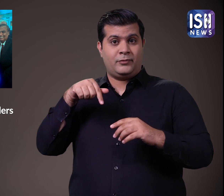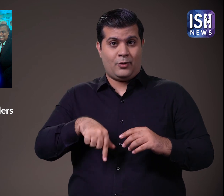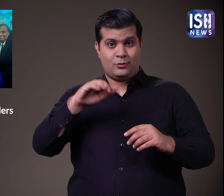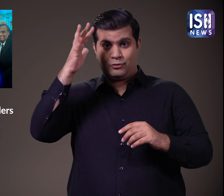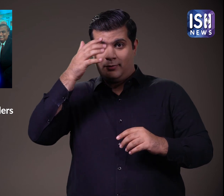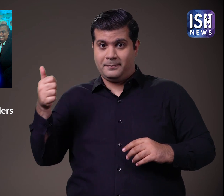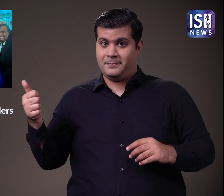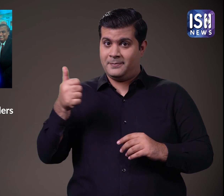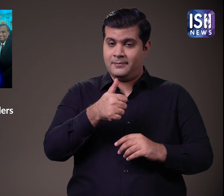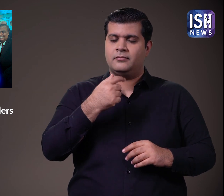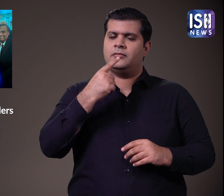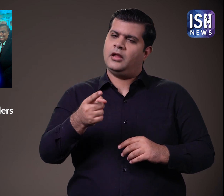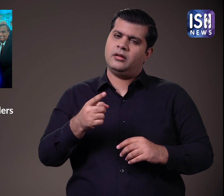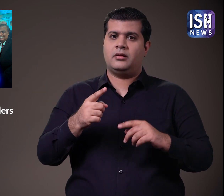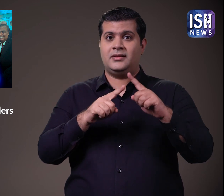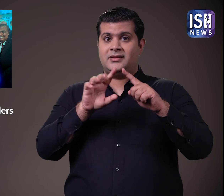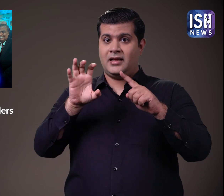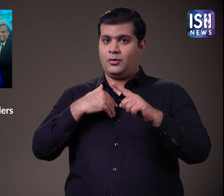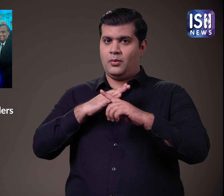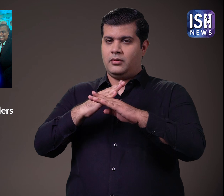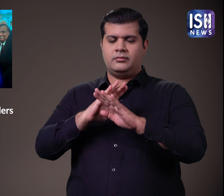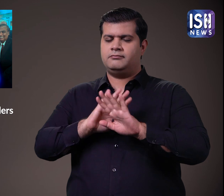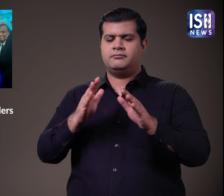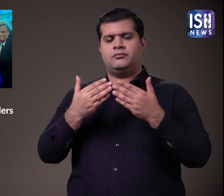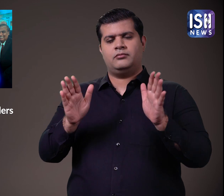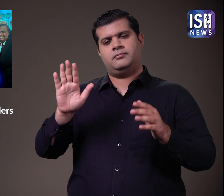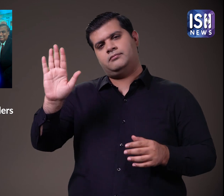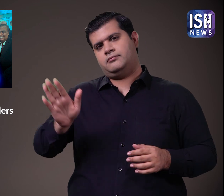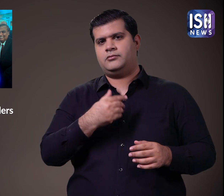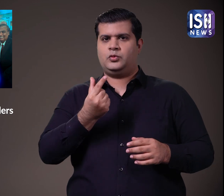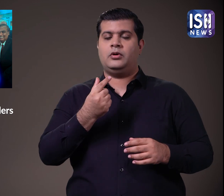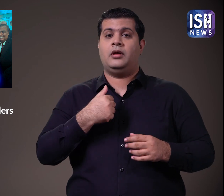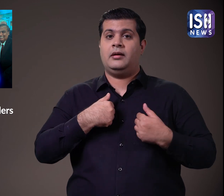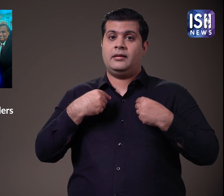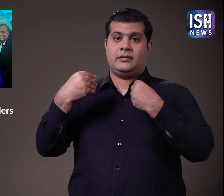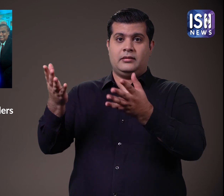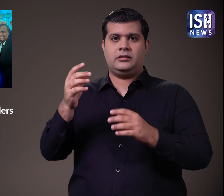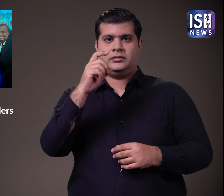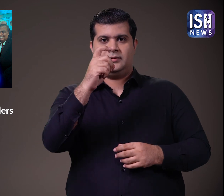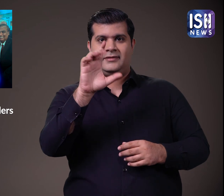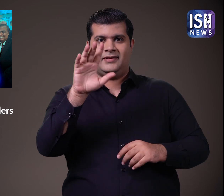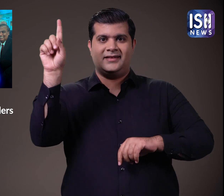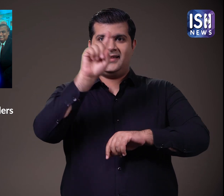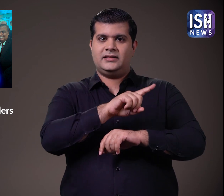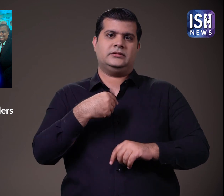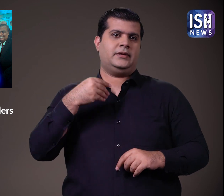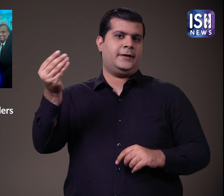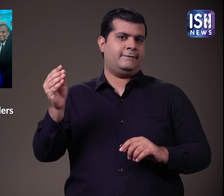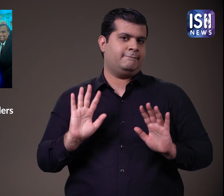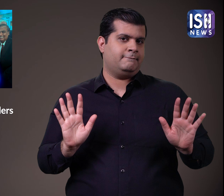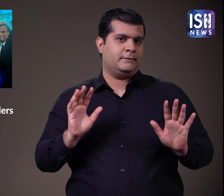After returning, Trump removed the ban and gave TikTok 75 days.